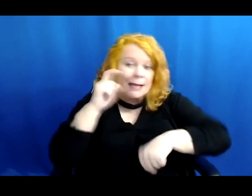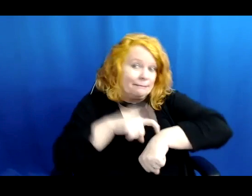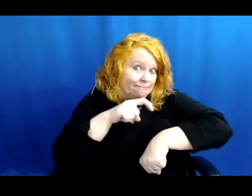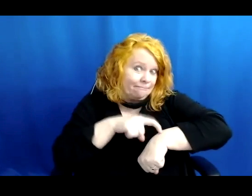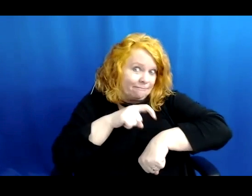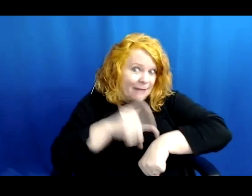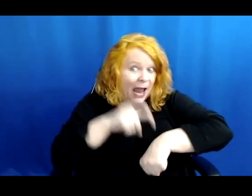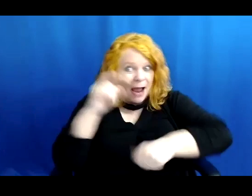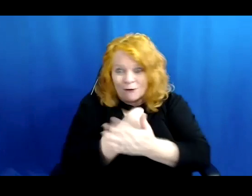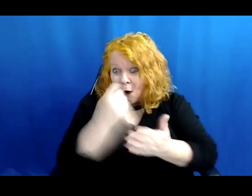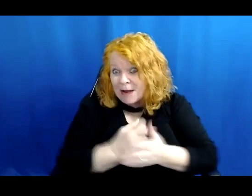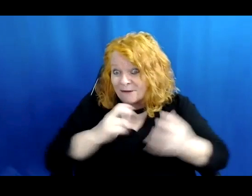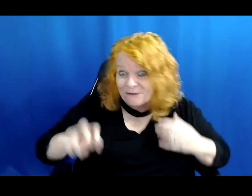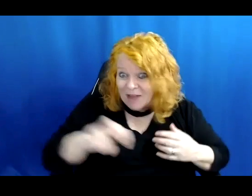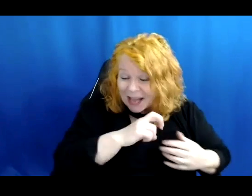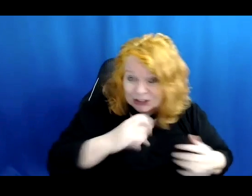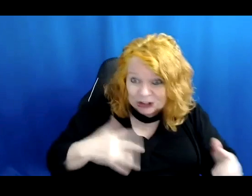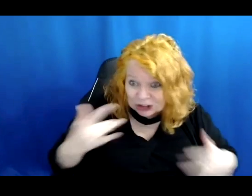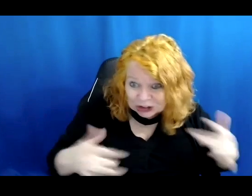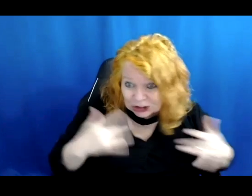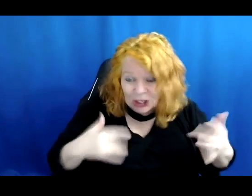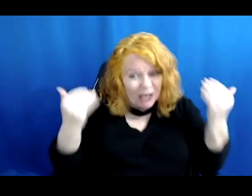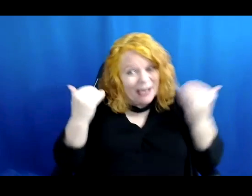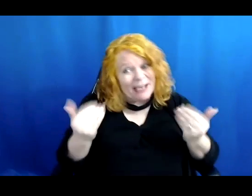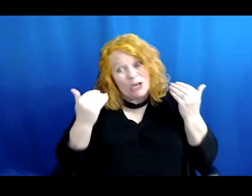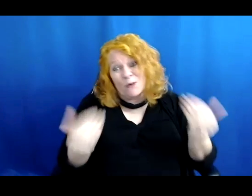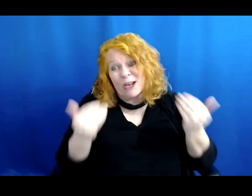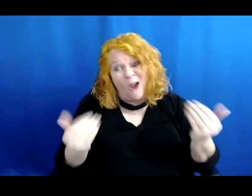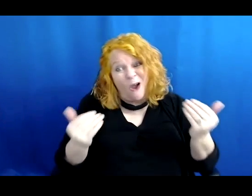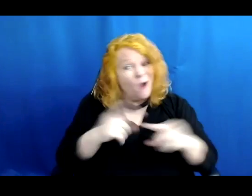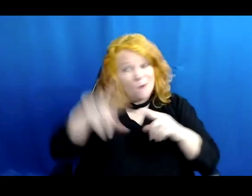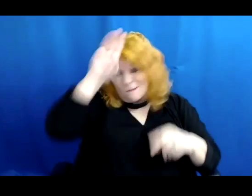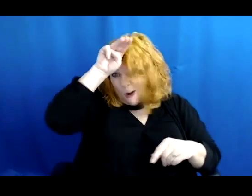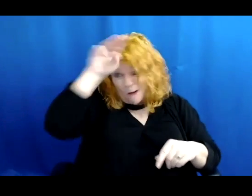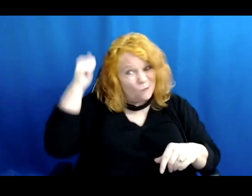Time for adventure, thumb up, here we go. But Marvin won't appear, unless we give a